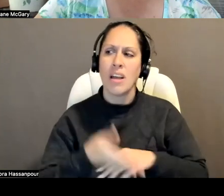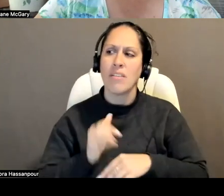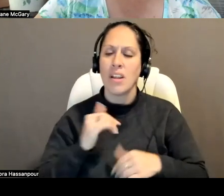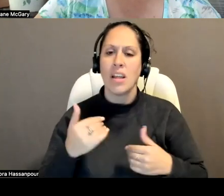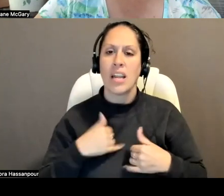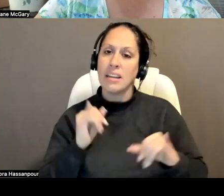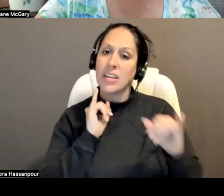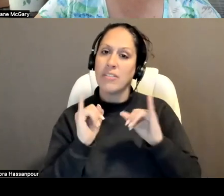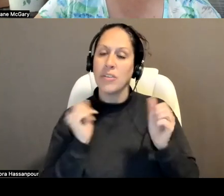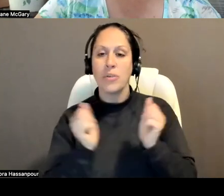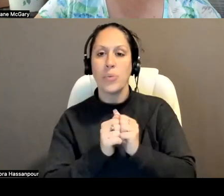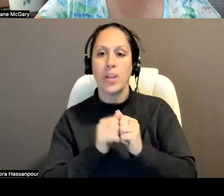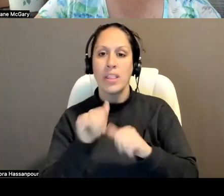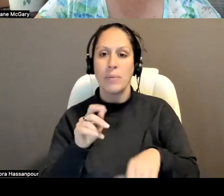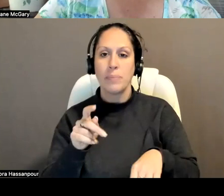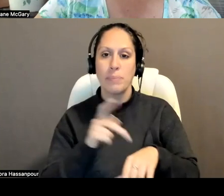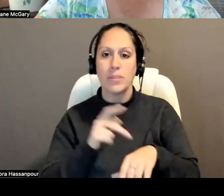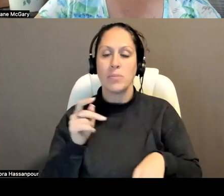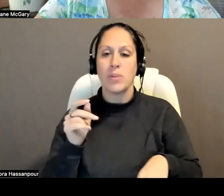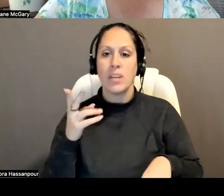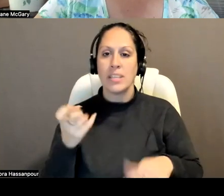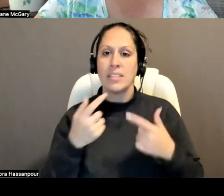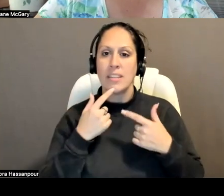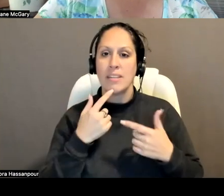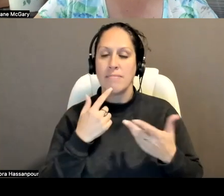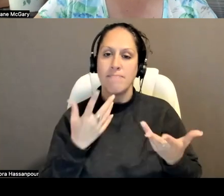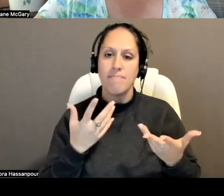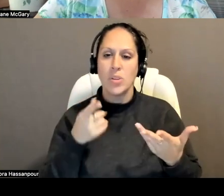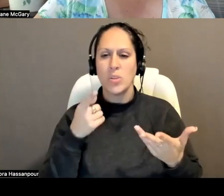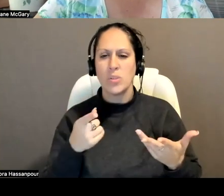interview with the principal, he said: "Well, you're a pretty big guy.